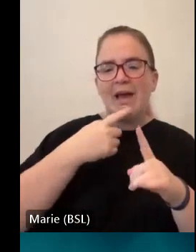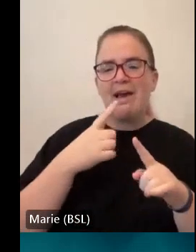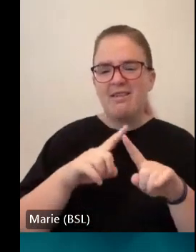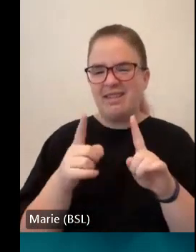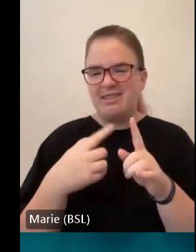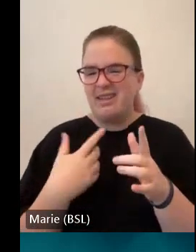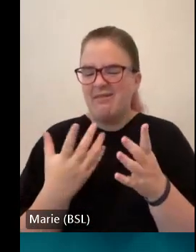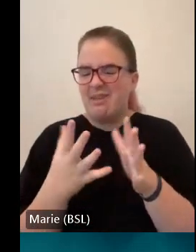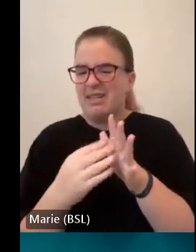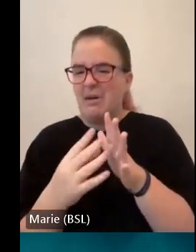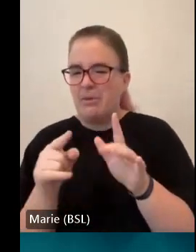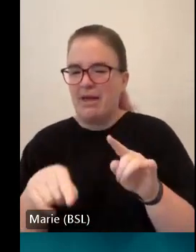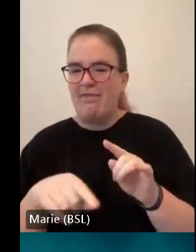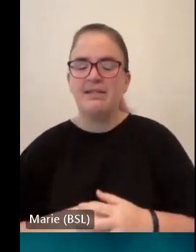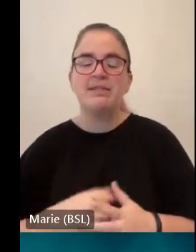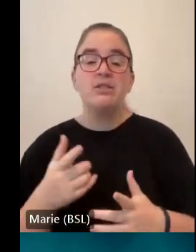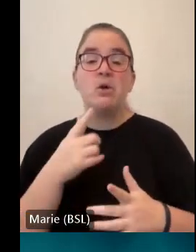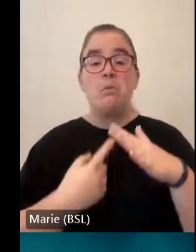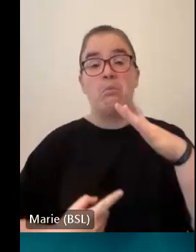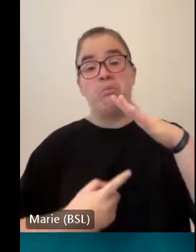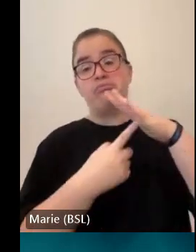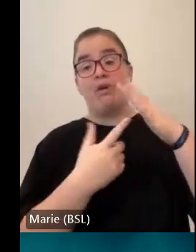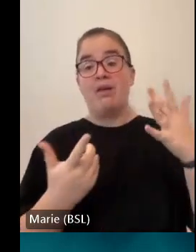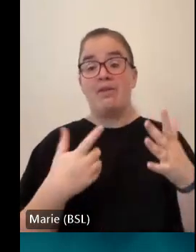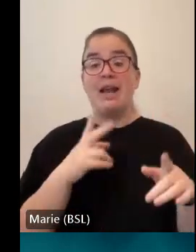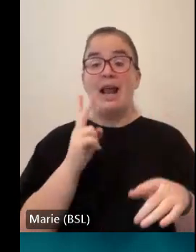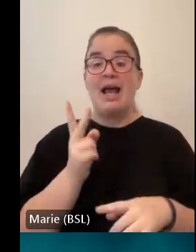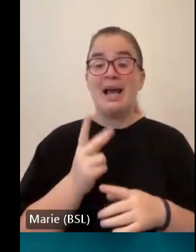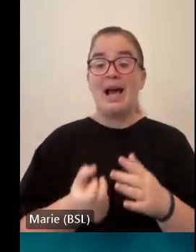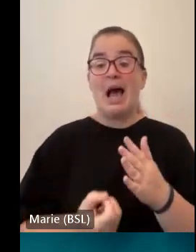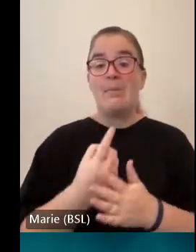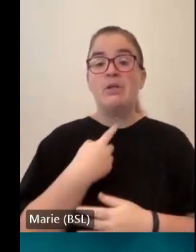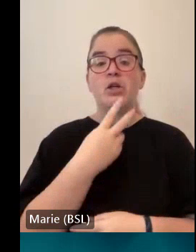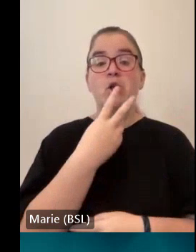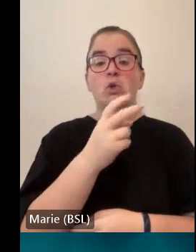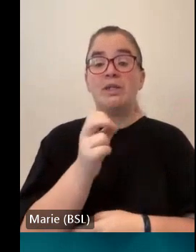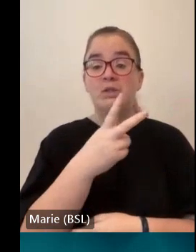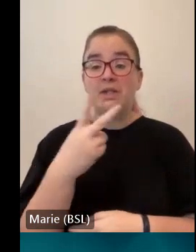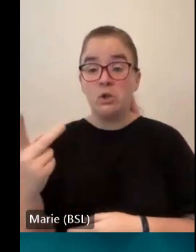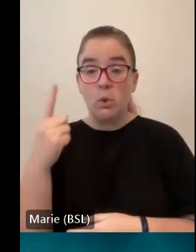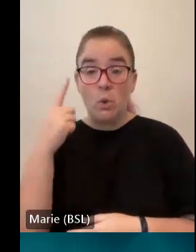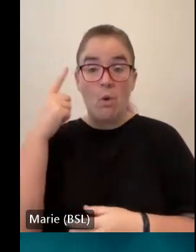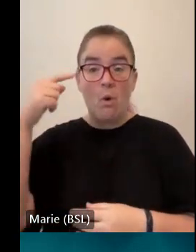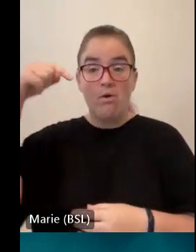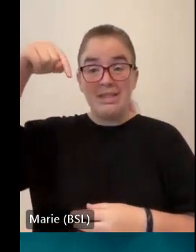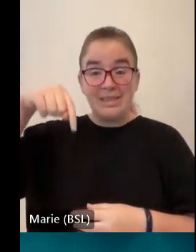So we saw a real peak at that. And then in 2022, whilst it did drop it, it stayed higher than